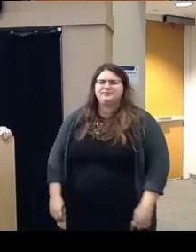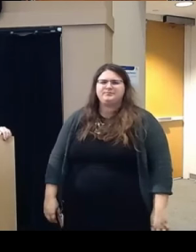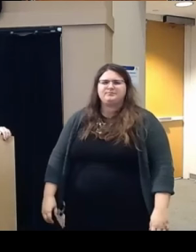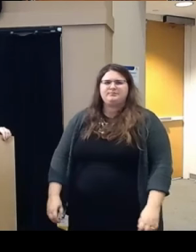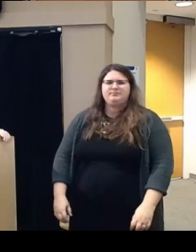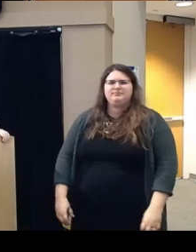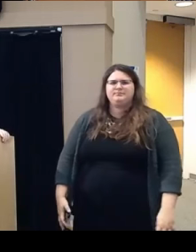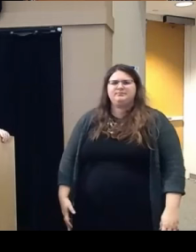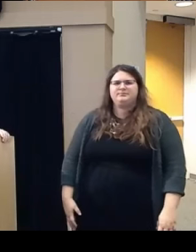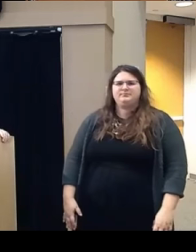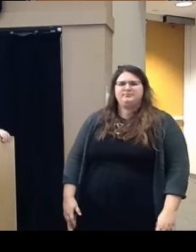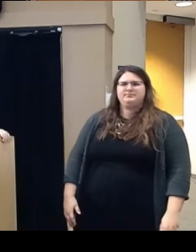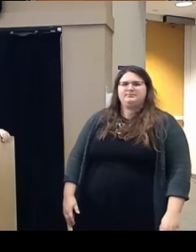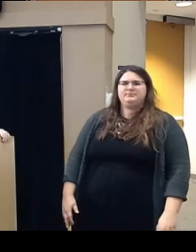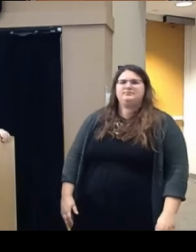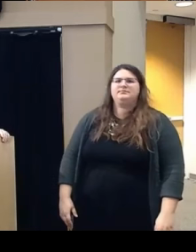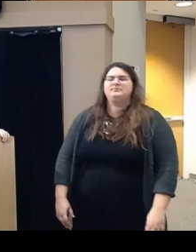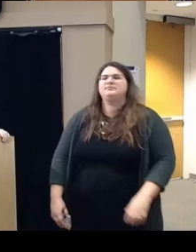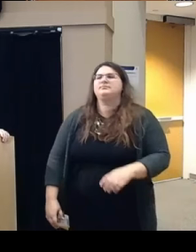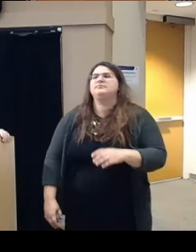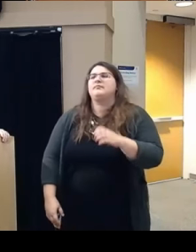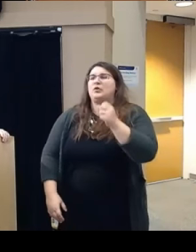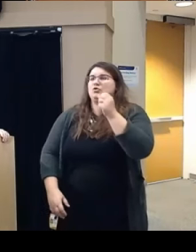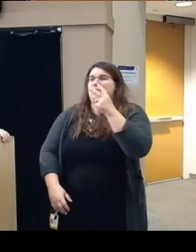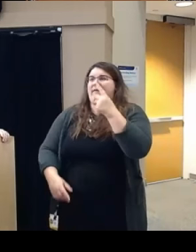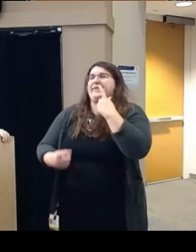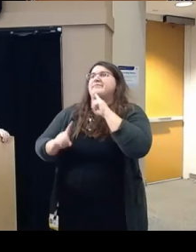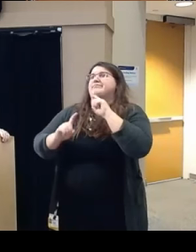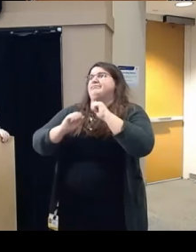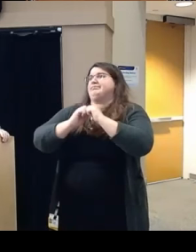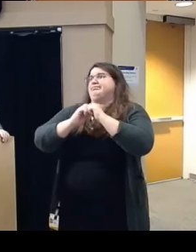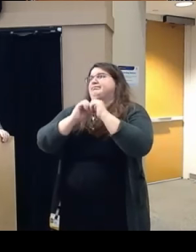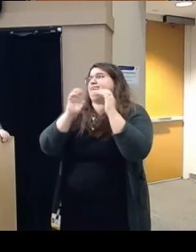will be available once we go live on the 12th each clinical area has super users who will